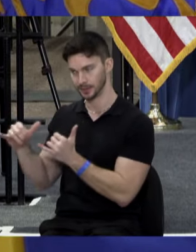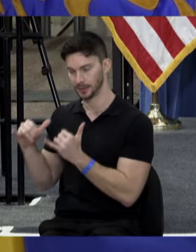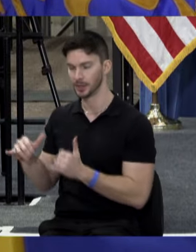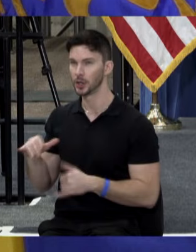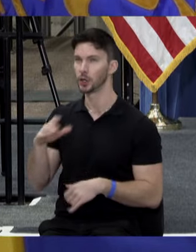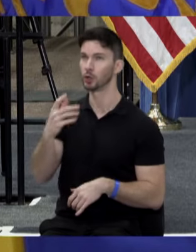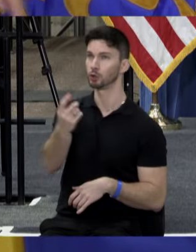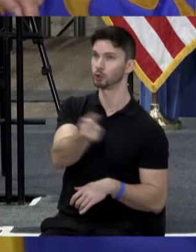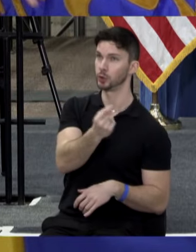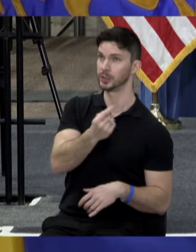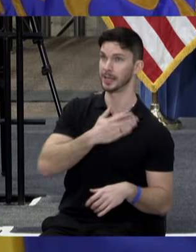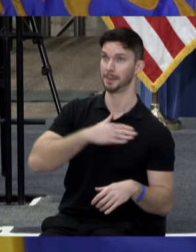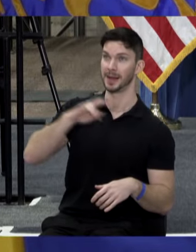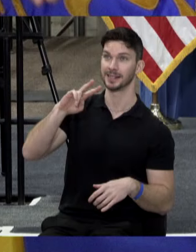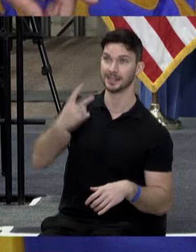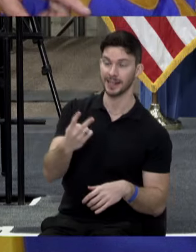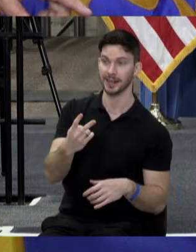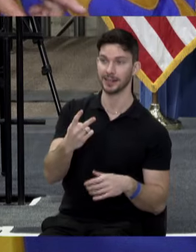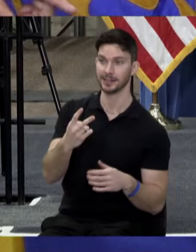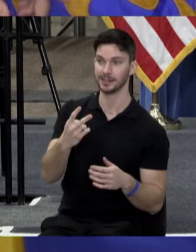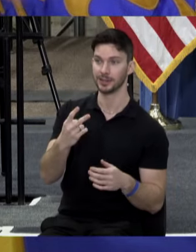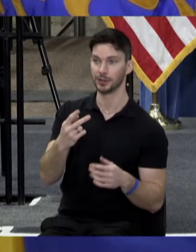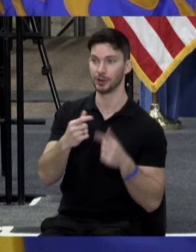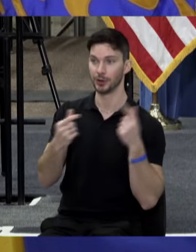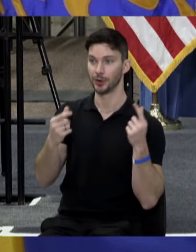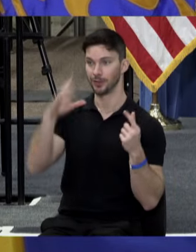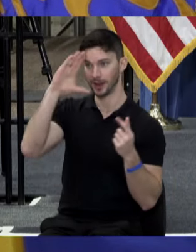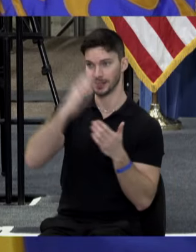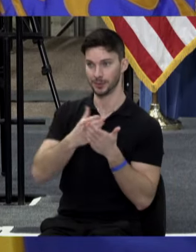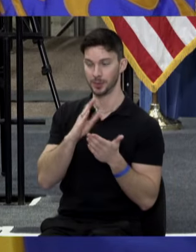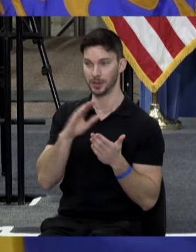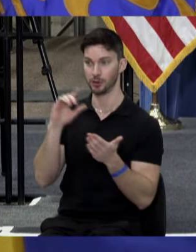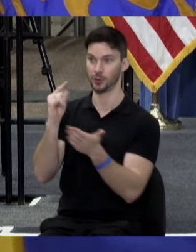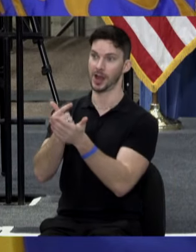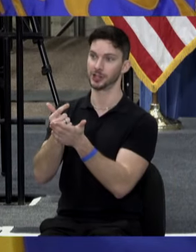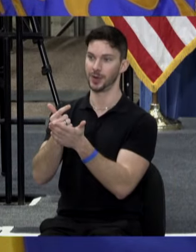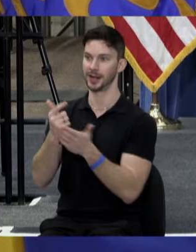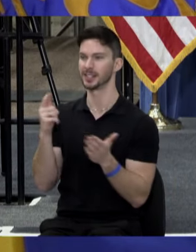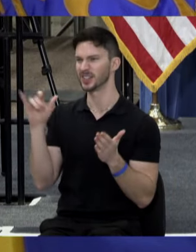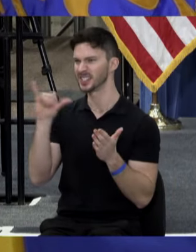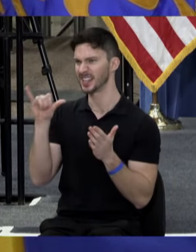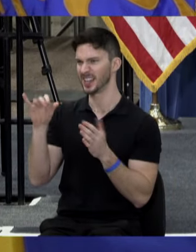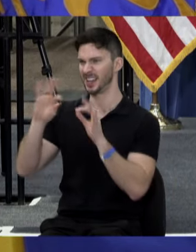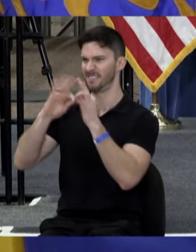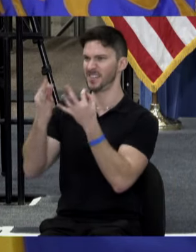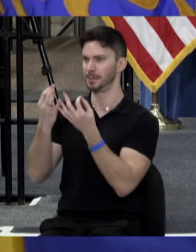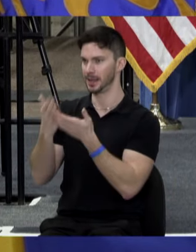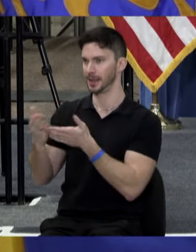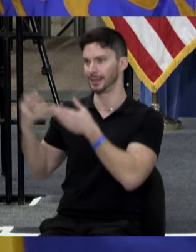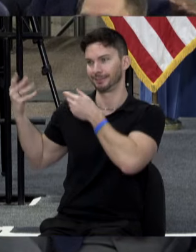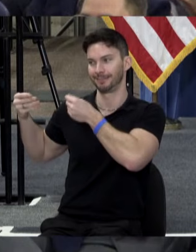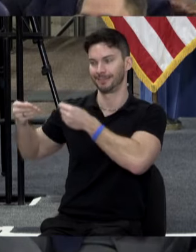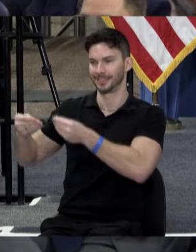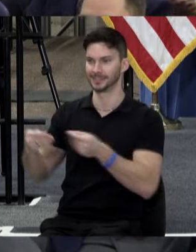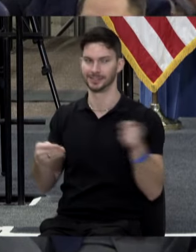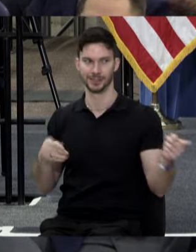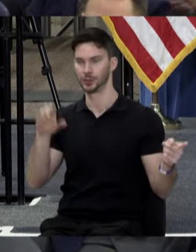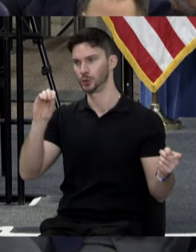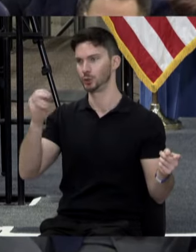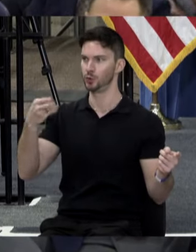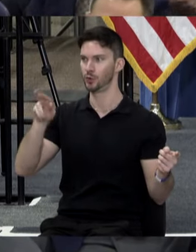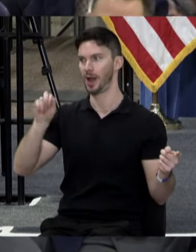grandson will be graduating from Marine Corps boot camp. So it's kind of a family thing. Hoorah!